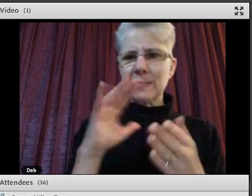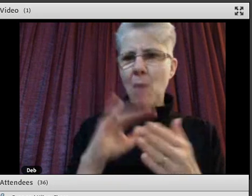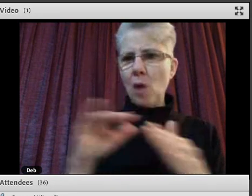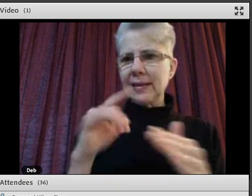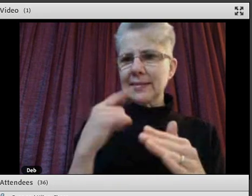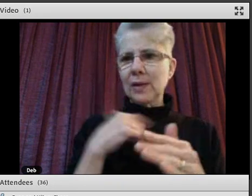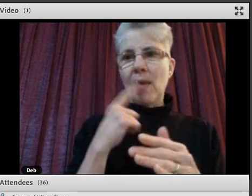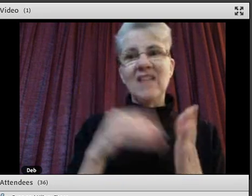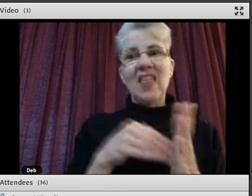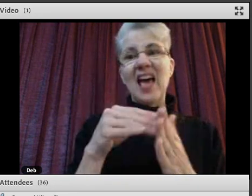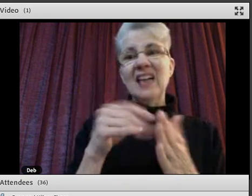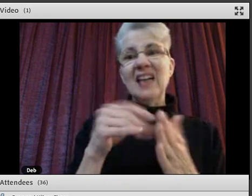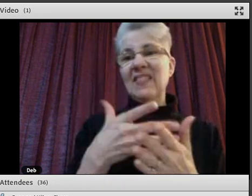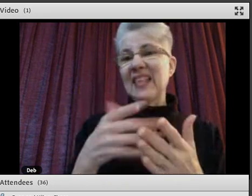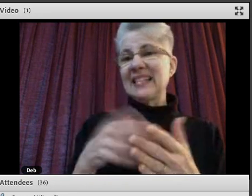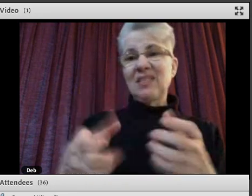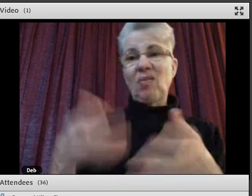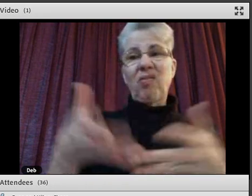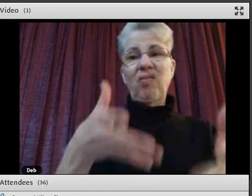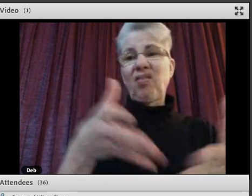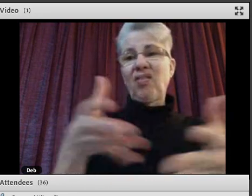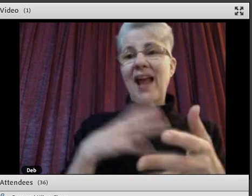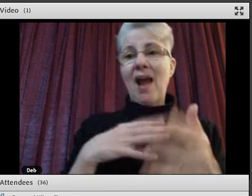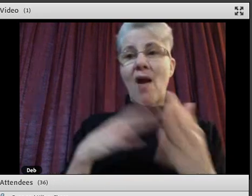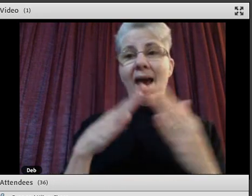Ryan: We have thousands of these things sitting around in our house,